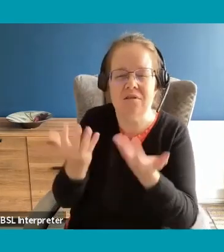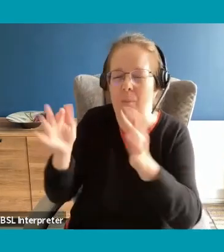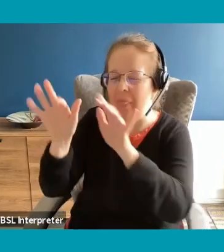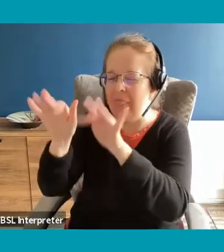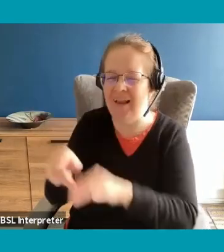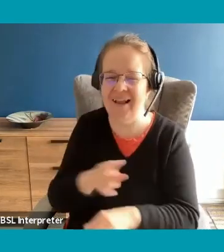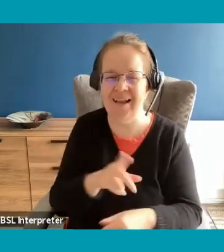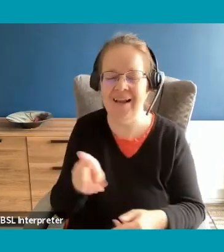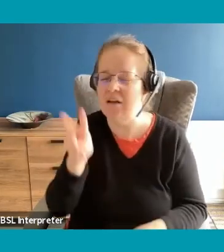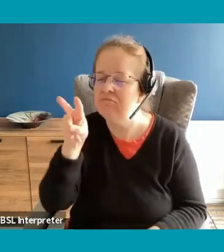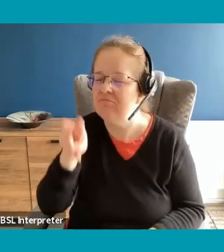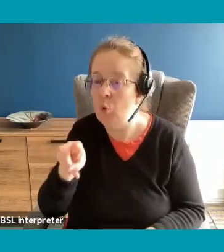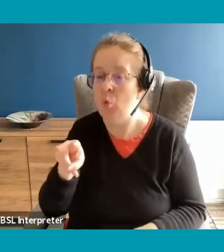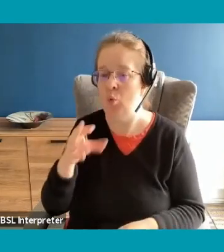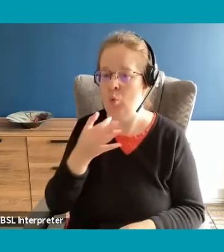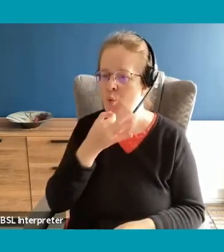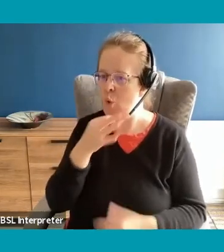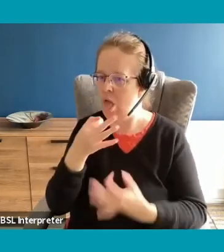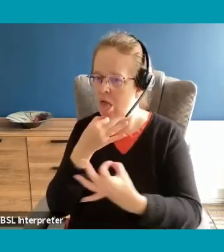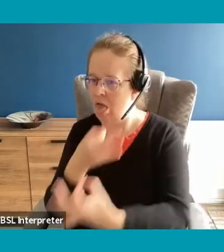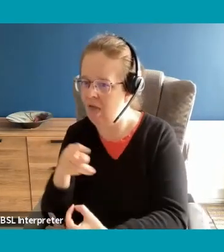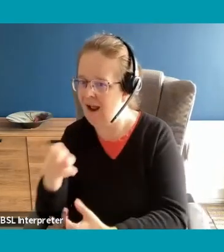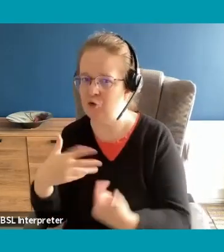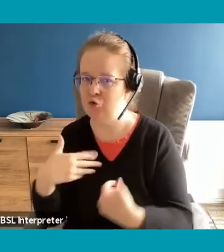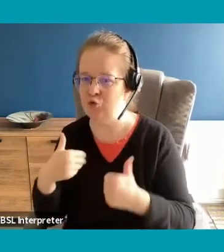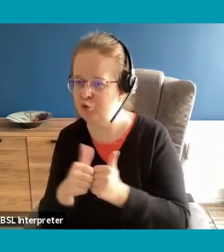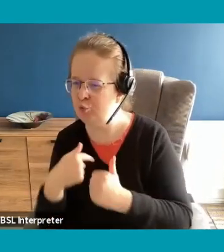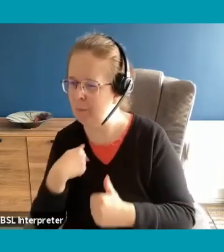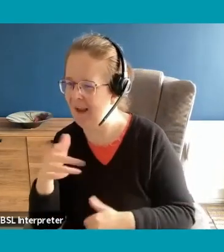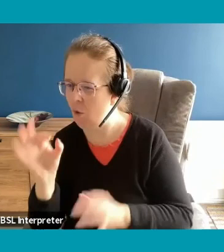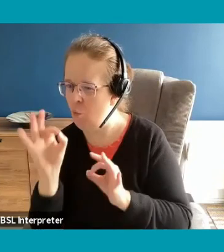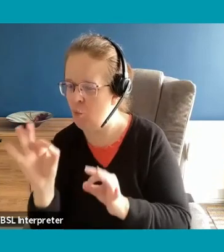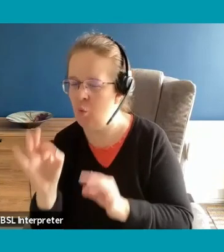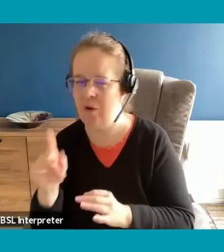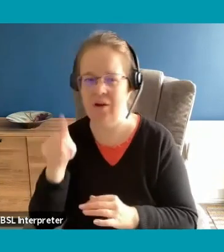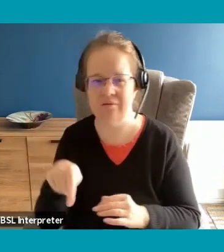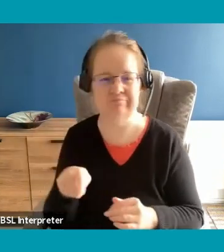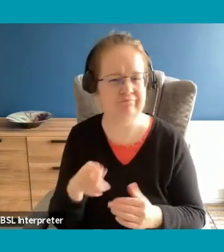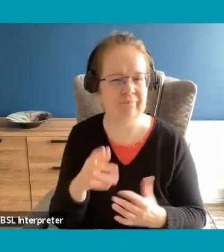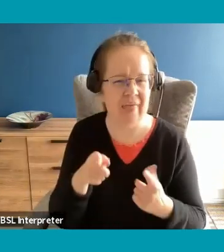something that suits everyone. And yeah, you know, and that and that's the important message.